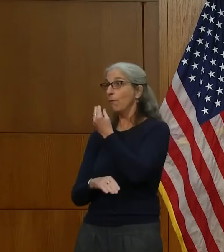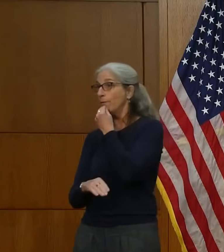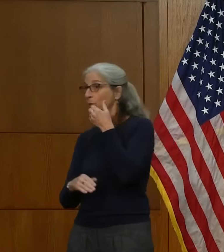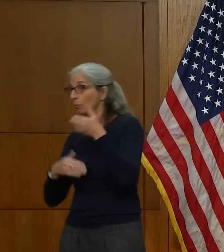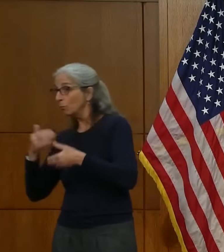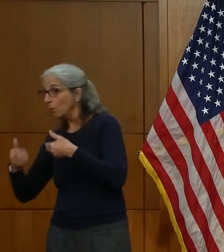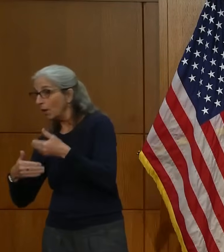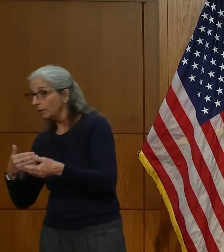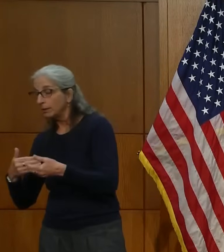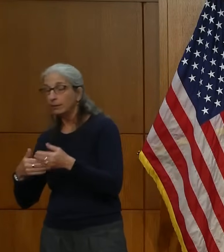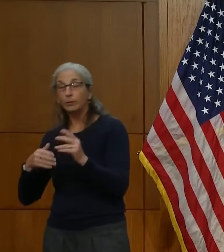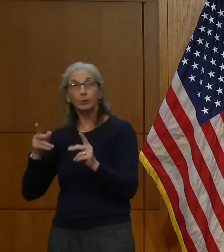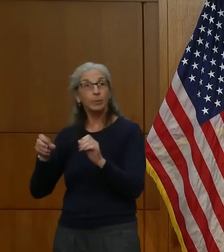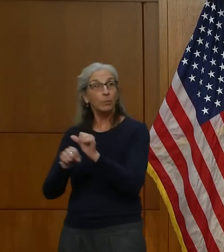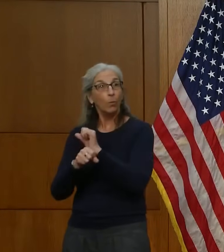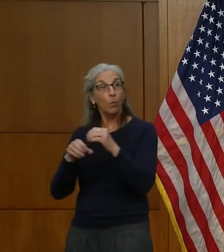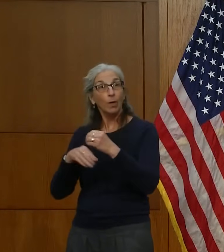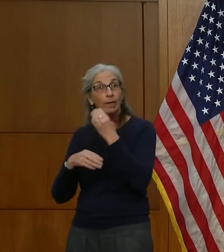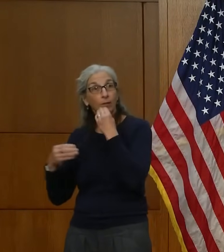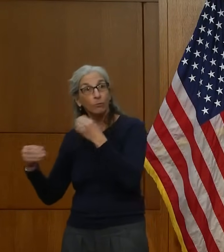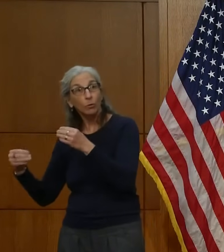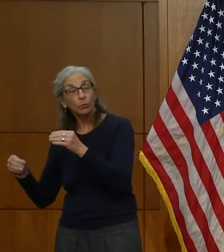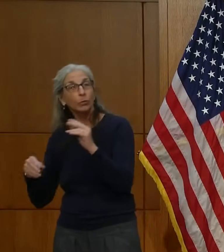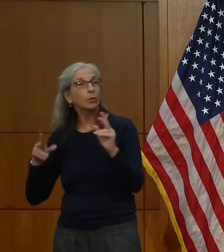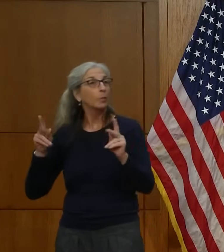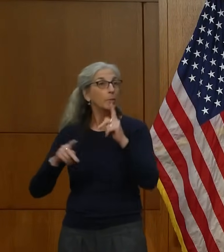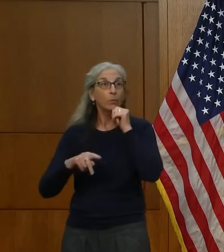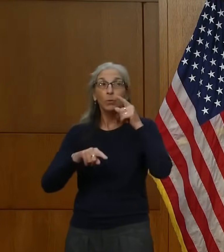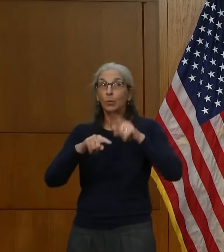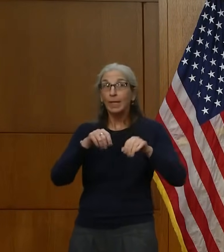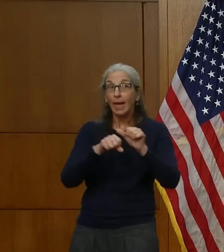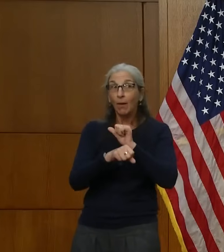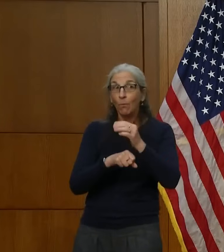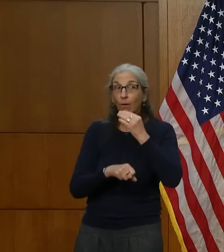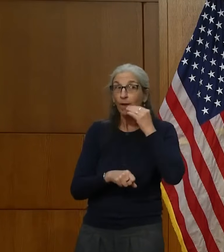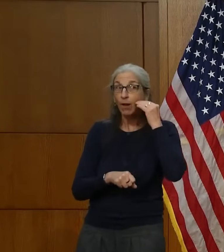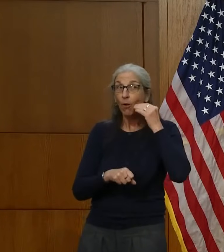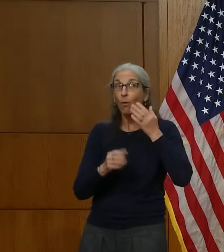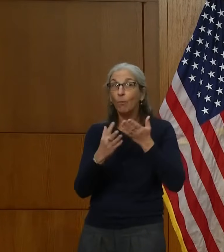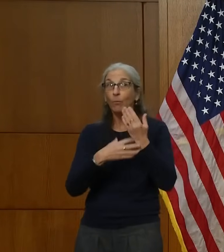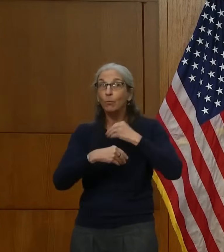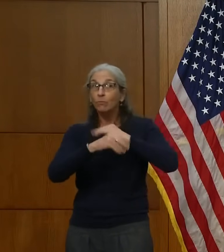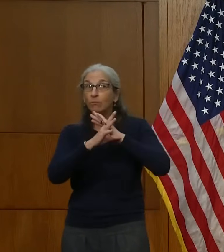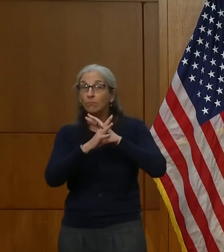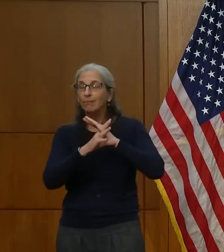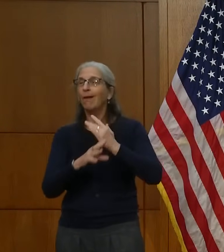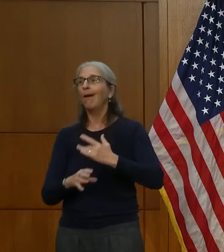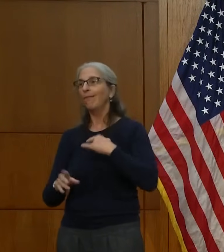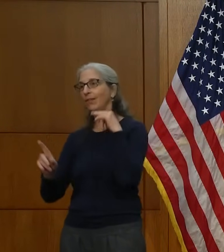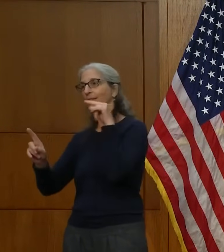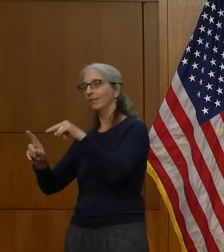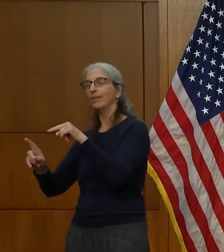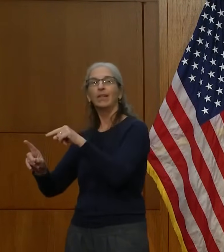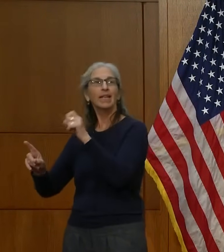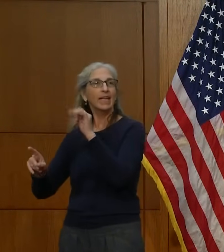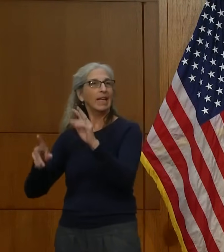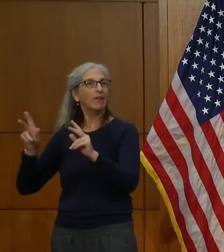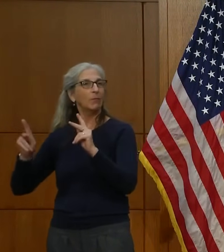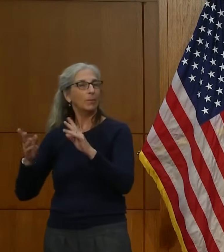LINE VERSUS LET'S SAY FOOD PROCESSORS ARE PEOPLE THAT WORK IN GROCERY STORES. PEOPLE THAT